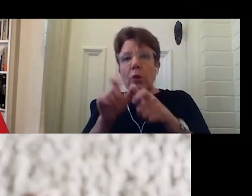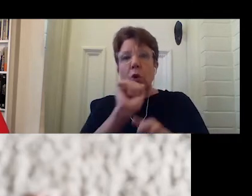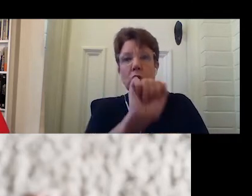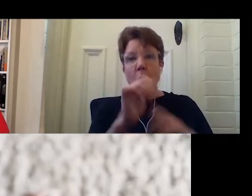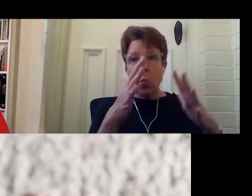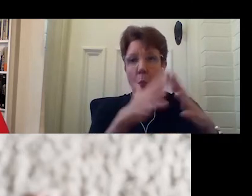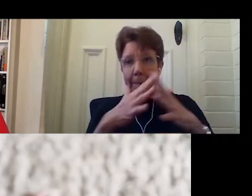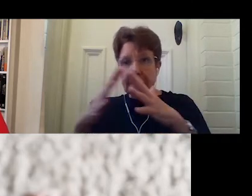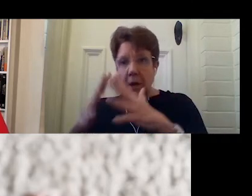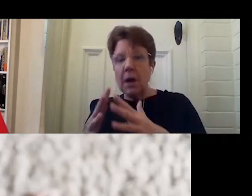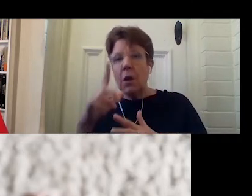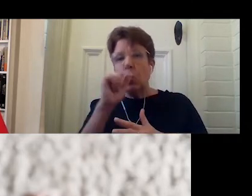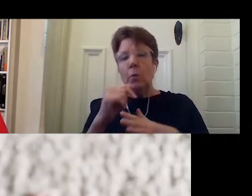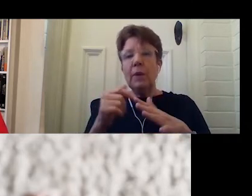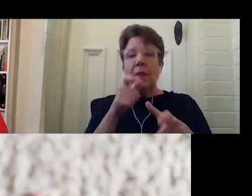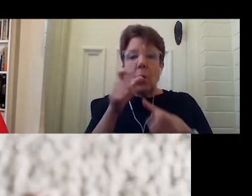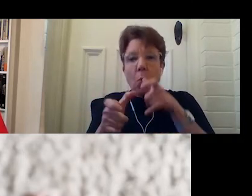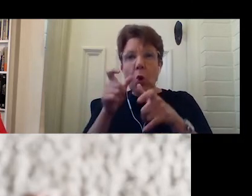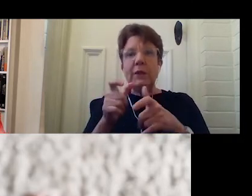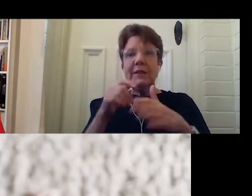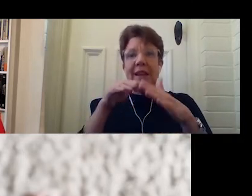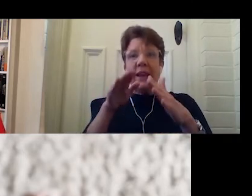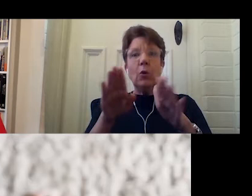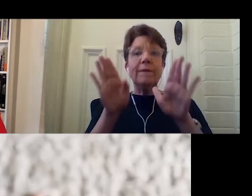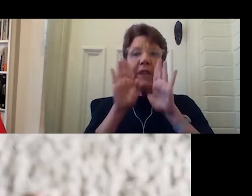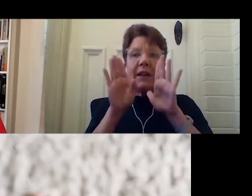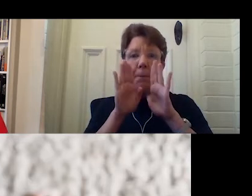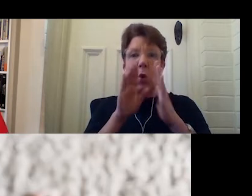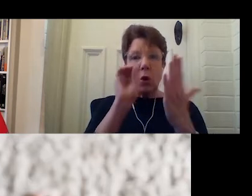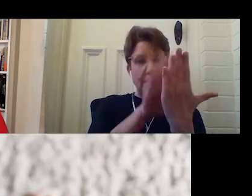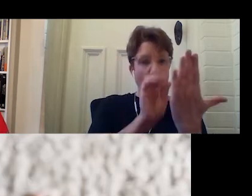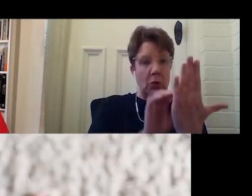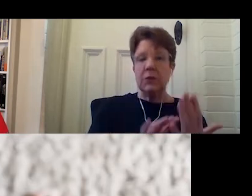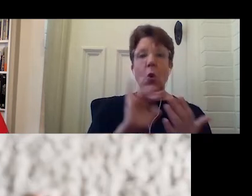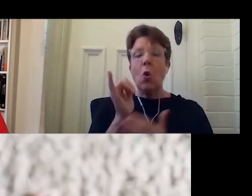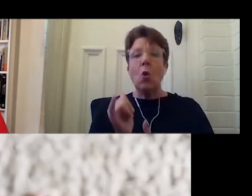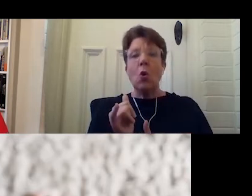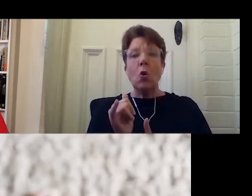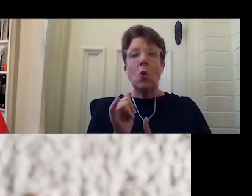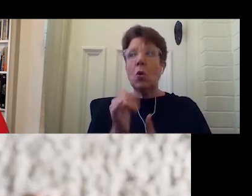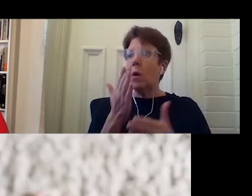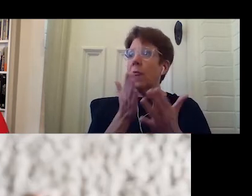the words you're using in Facebook posts. It can even come down to the words you're using this email correspondence with